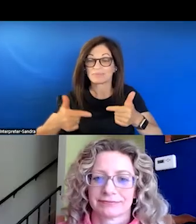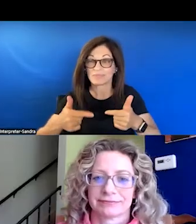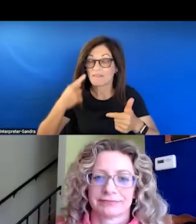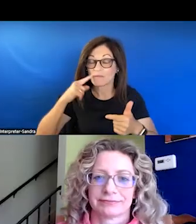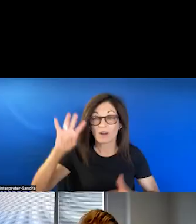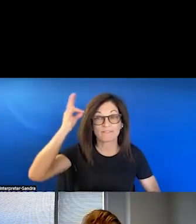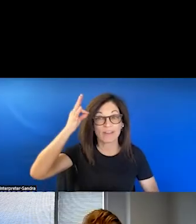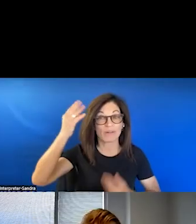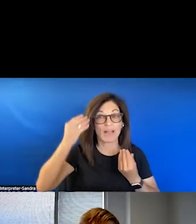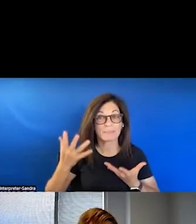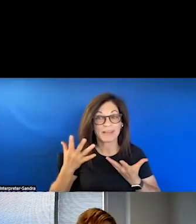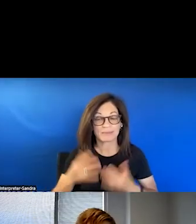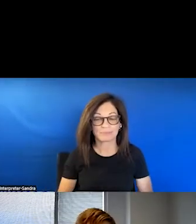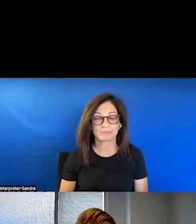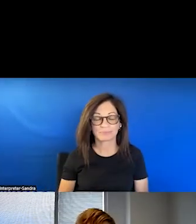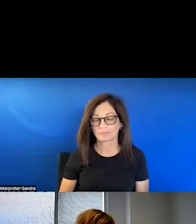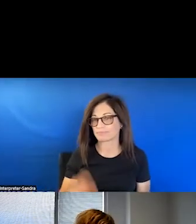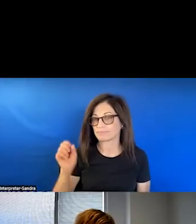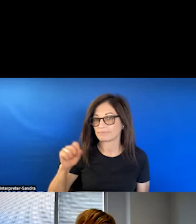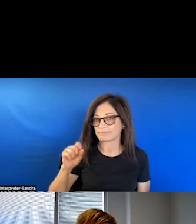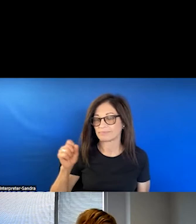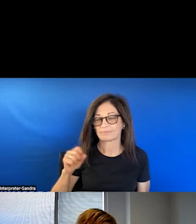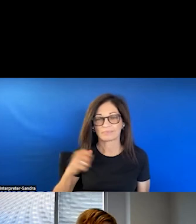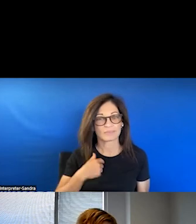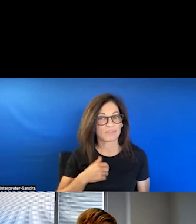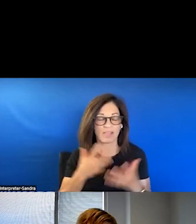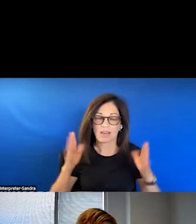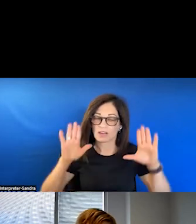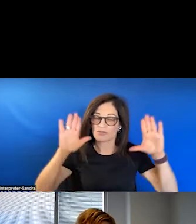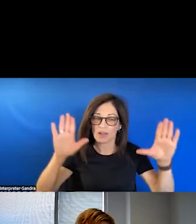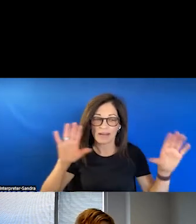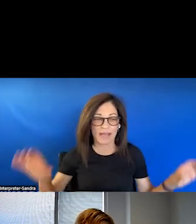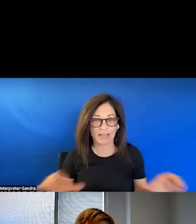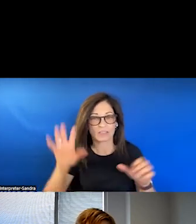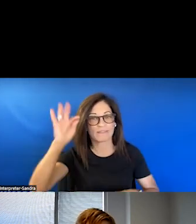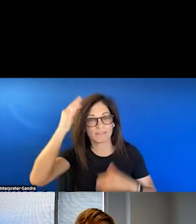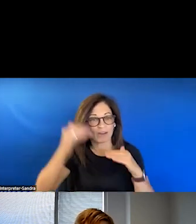YEAH, SO WE HAVE A LOW OF GREAT, ACTION AT FEDERAL LEVEL. RIGHT NOW, AT THE, AS WE SPEAK